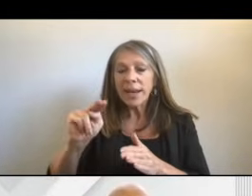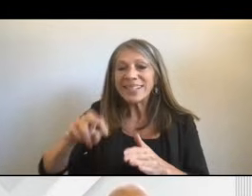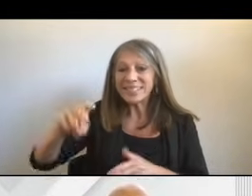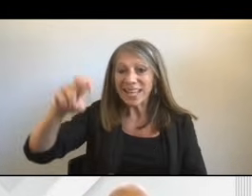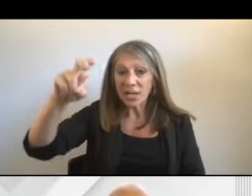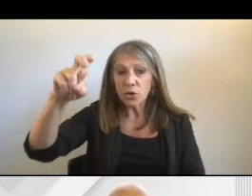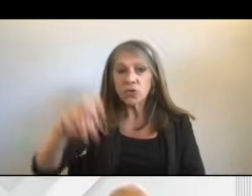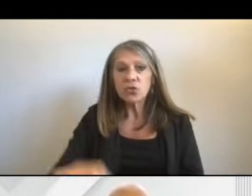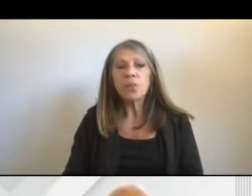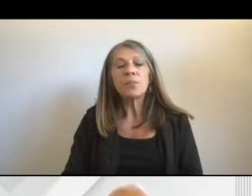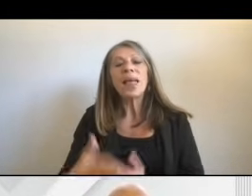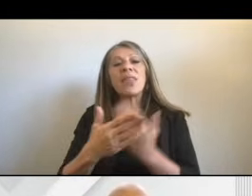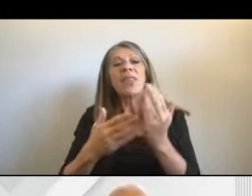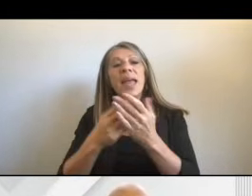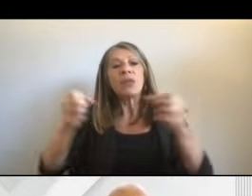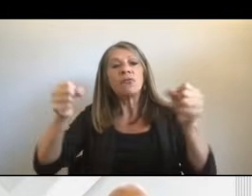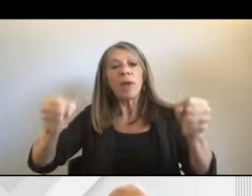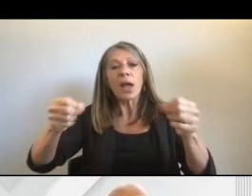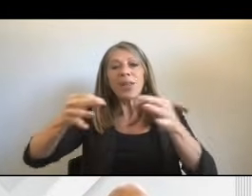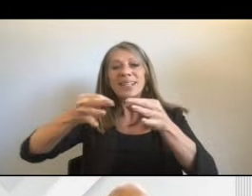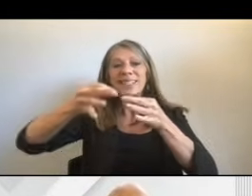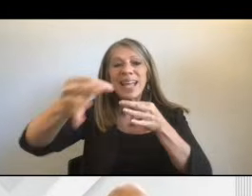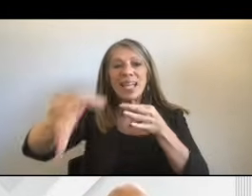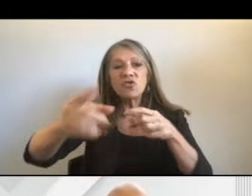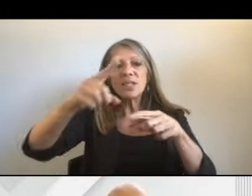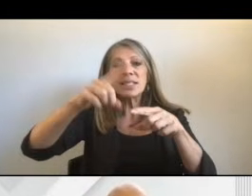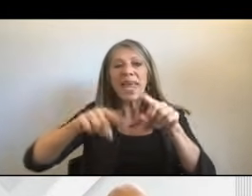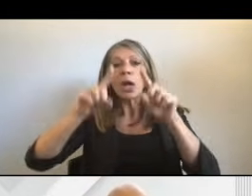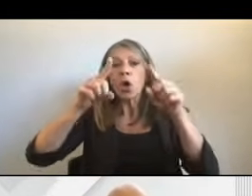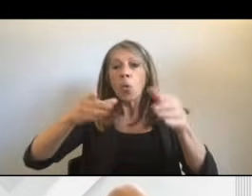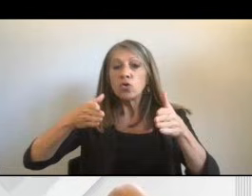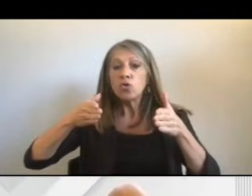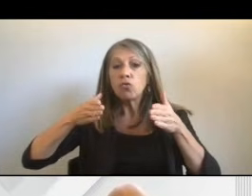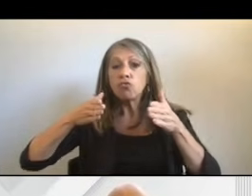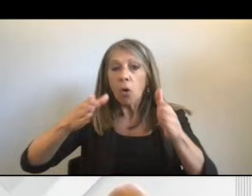The handrail extensions cannot extend into the roadway or pedestrian circulation path.